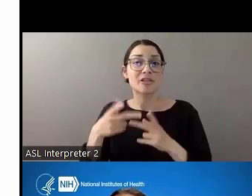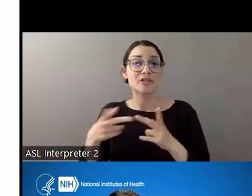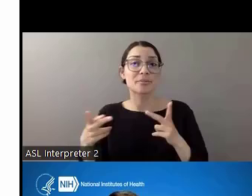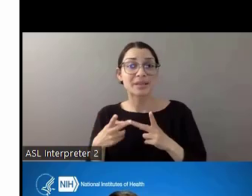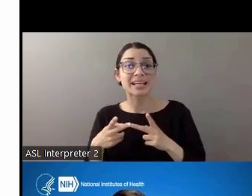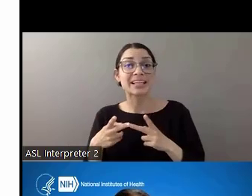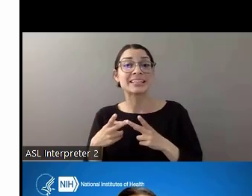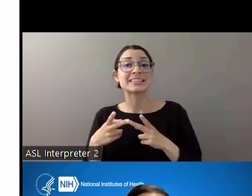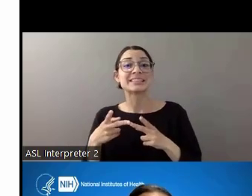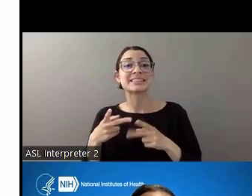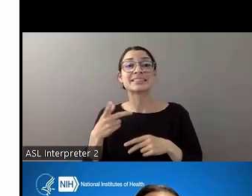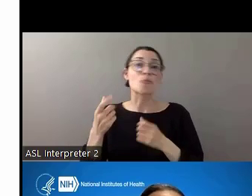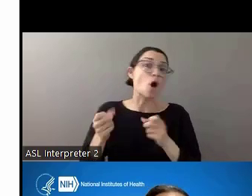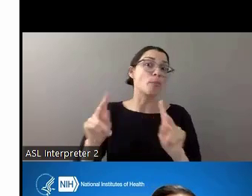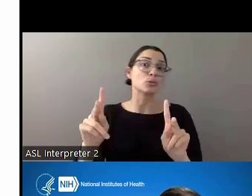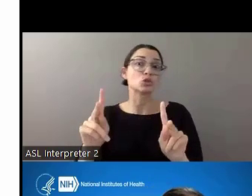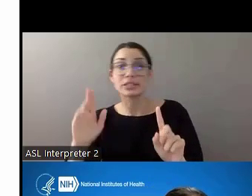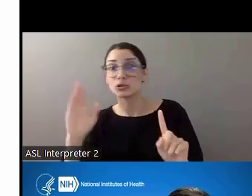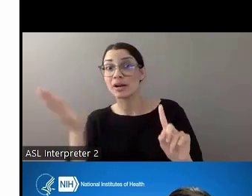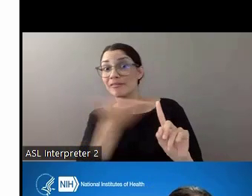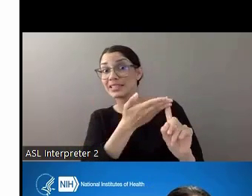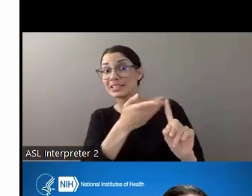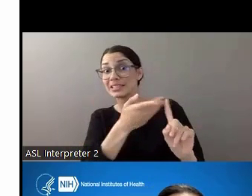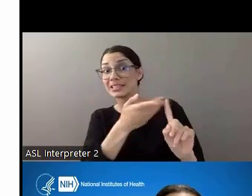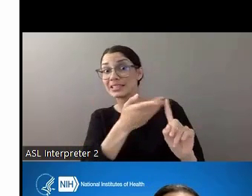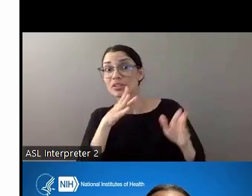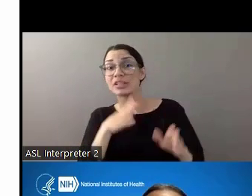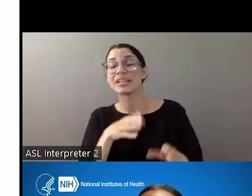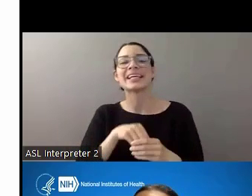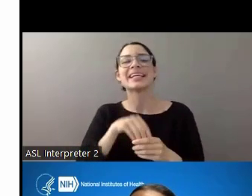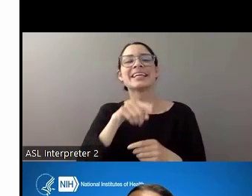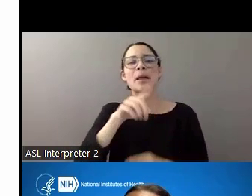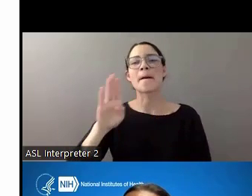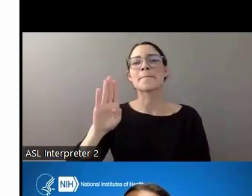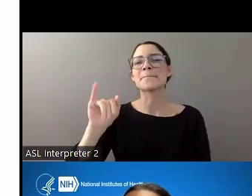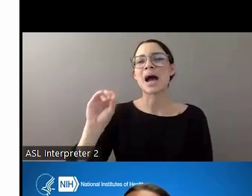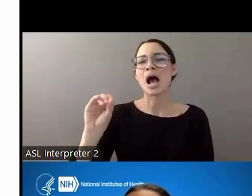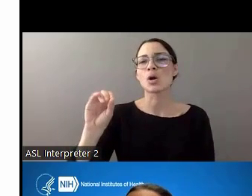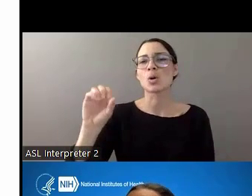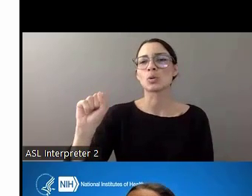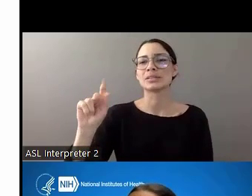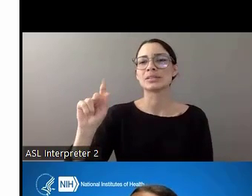that you are a really good researcher is in your biosketch. In your biosketch, the R15 requires